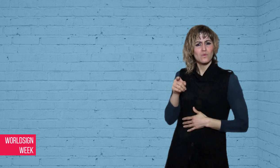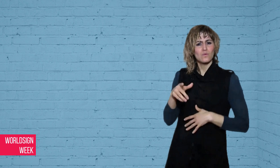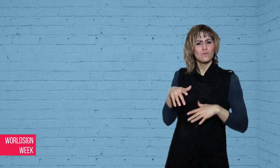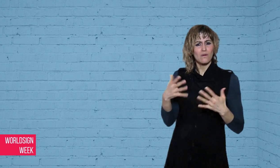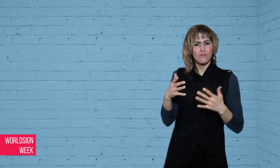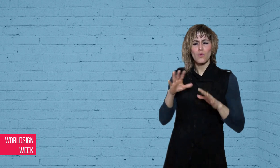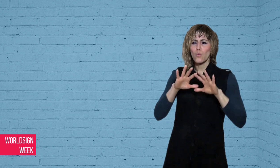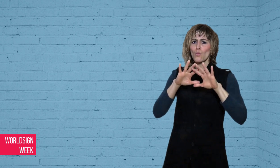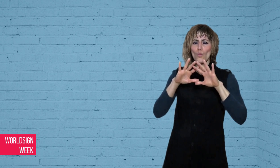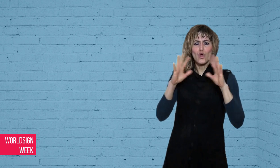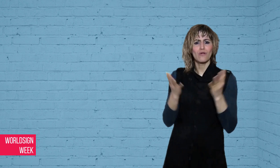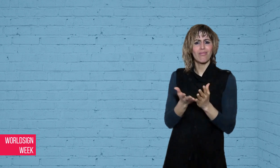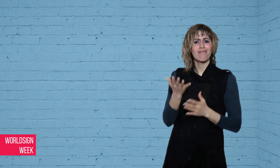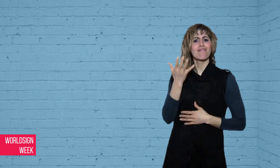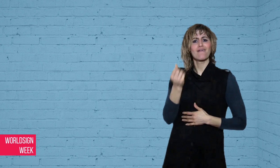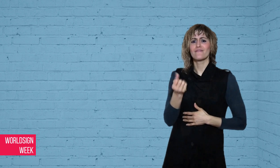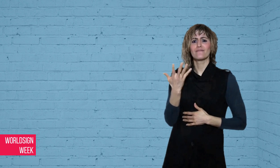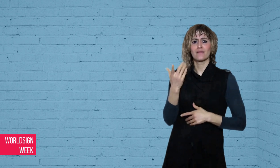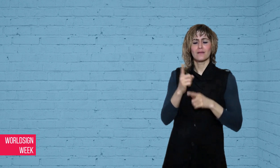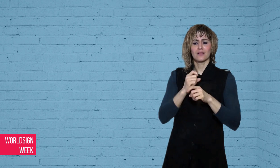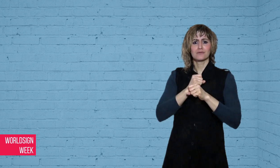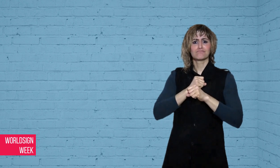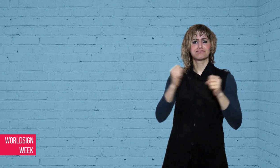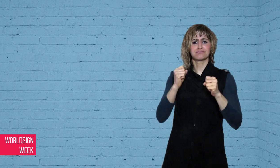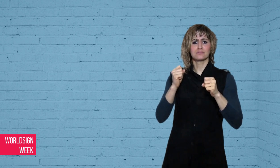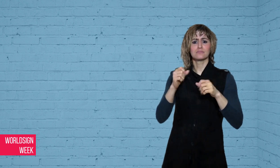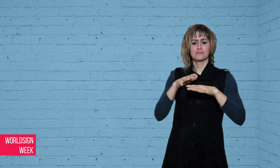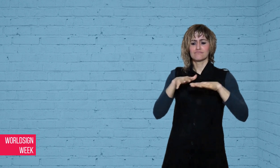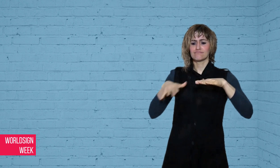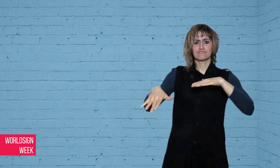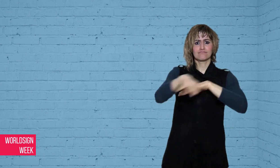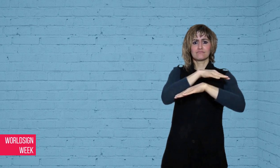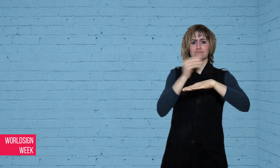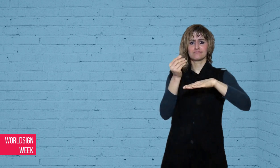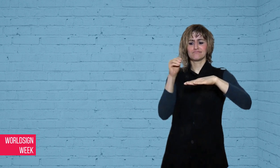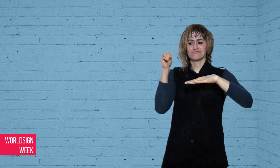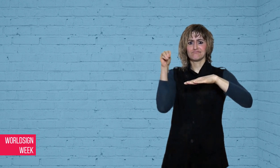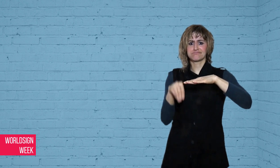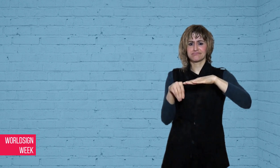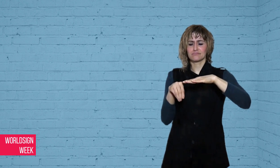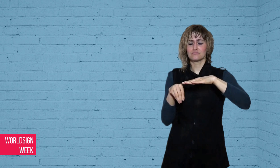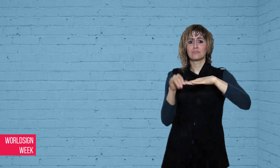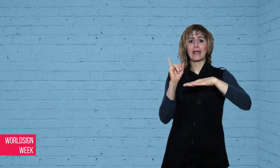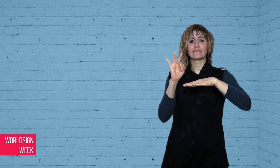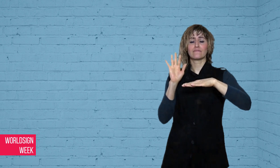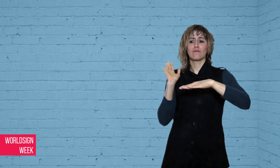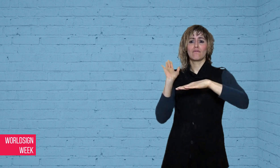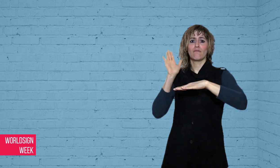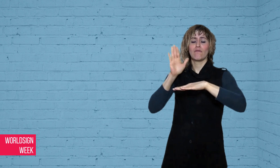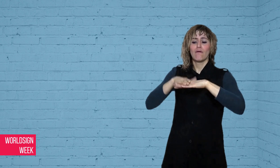Landmines has been problem in many